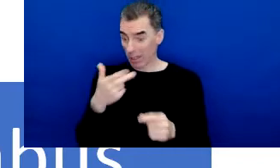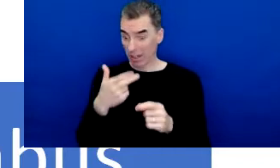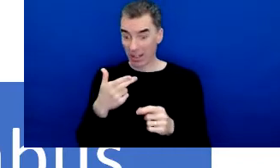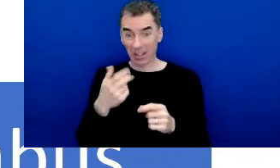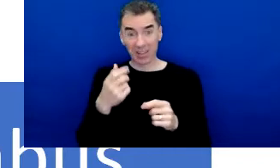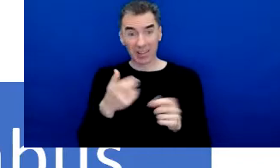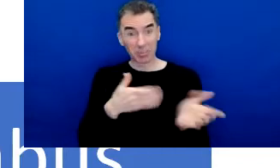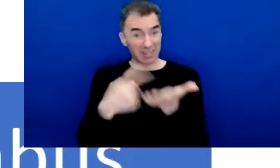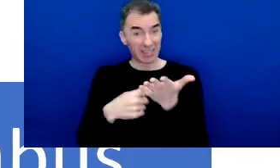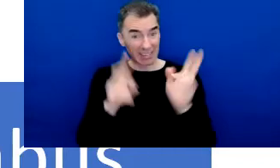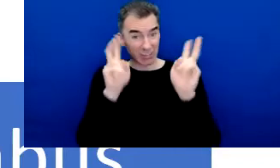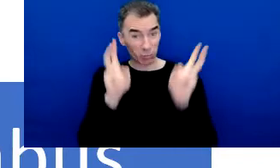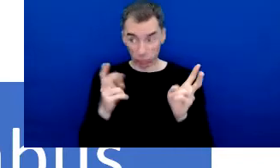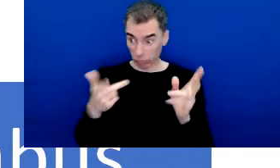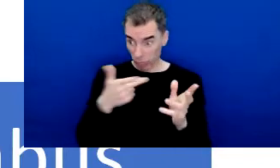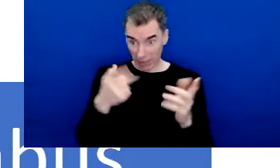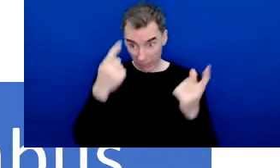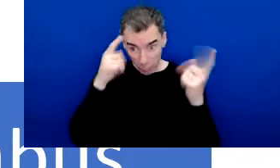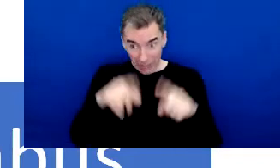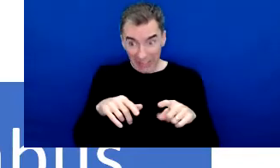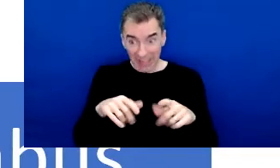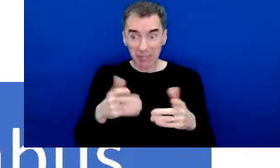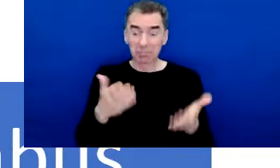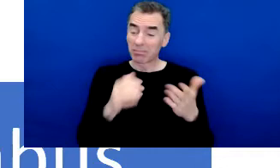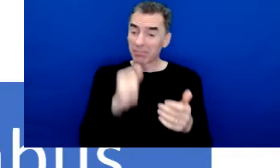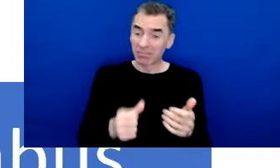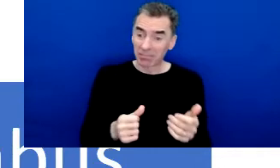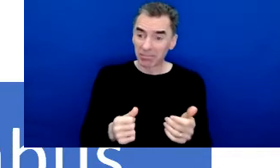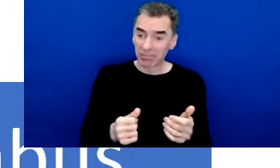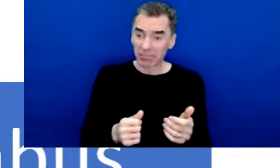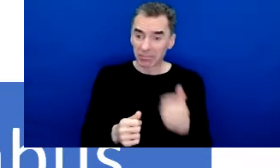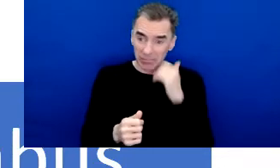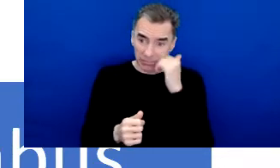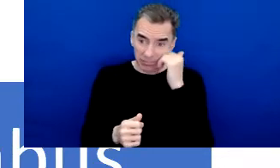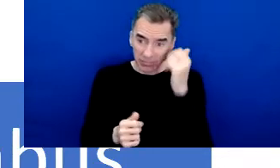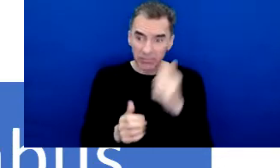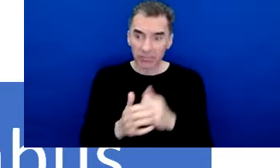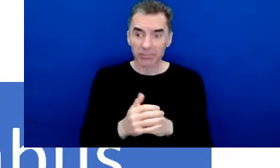So one of you speak and I have another question with Louise. So you're next.